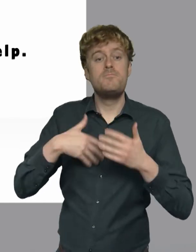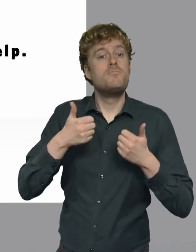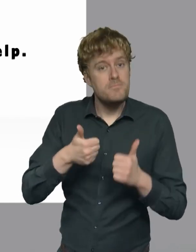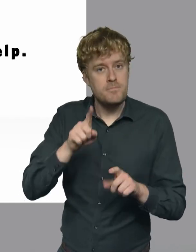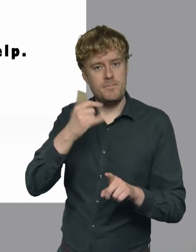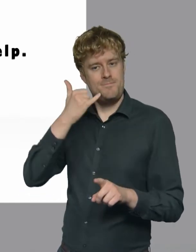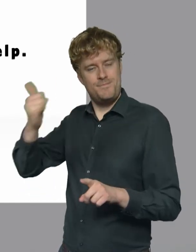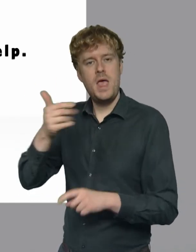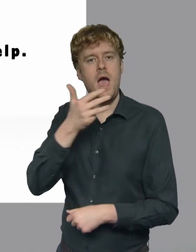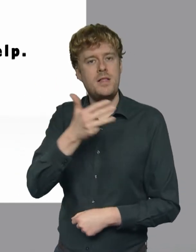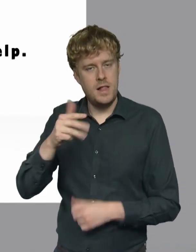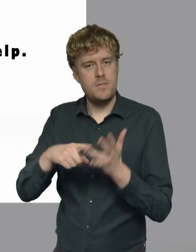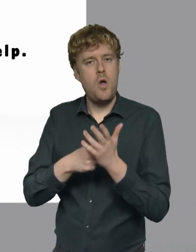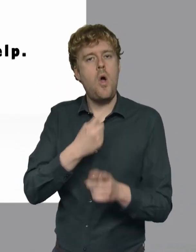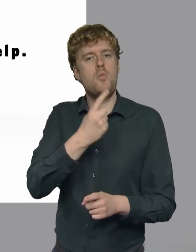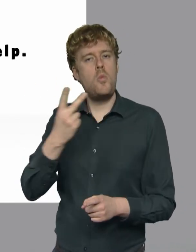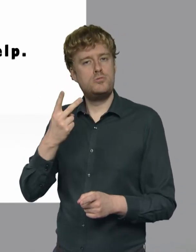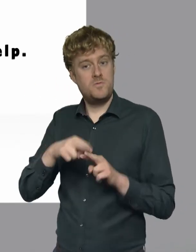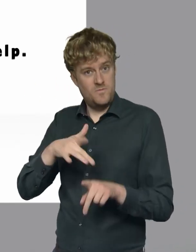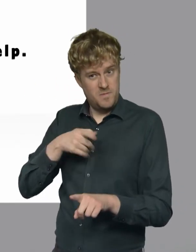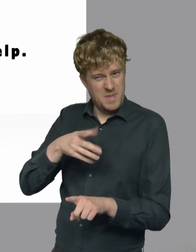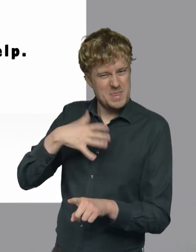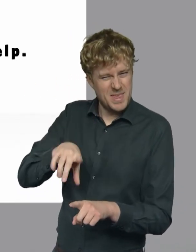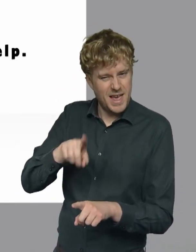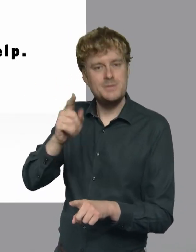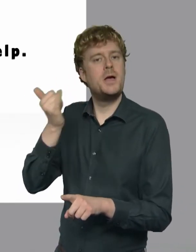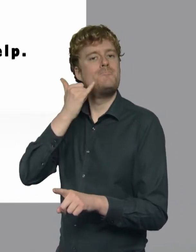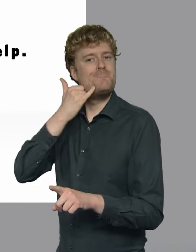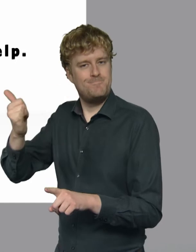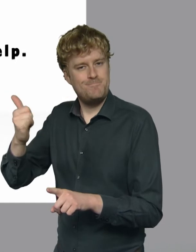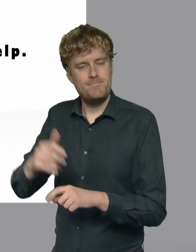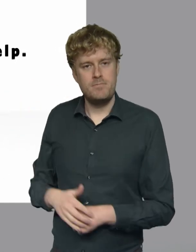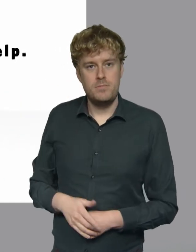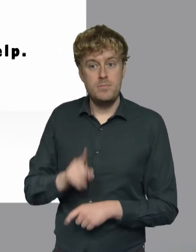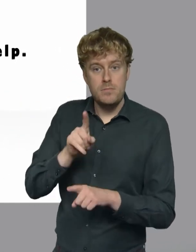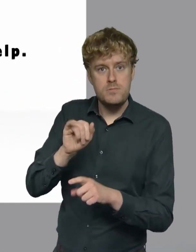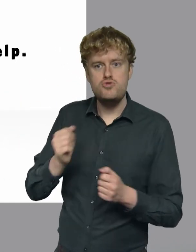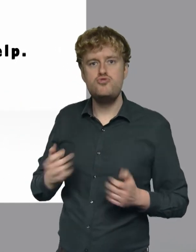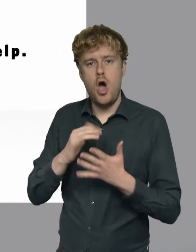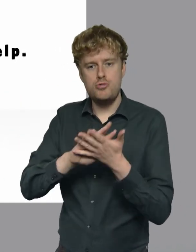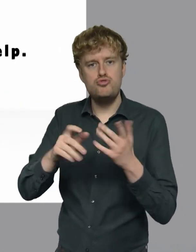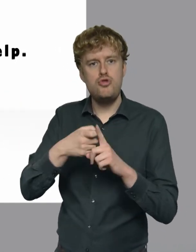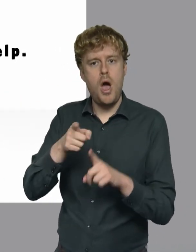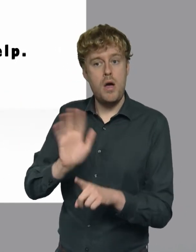or 112 if you need emergency help. However, if the casualty is not in shock, then an injury